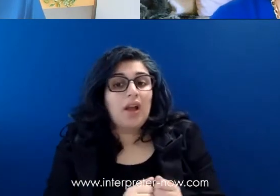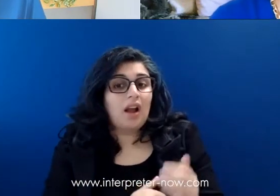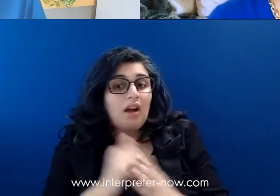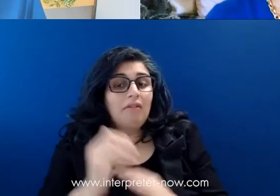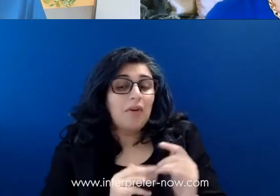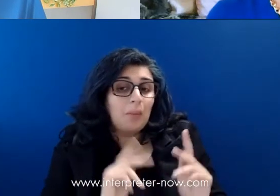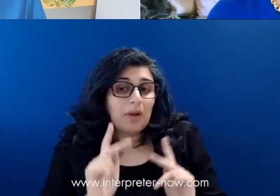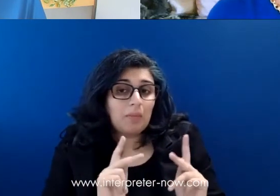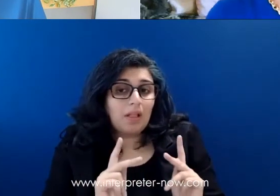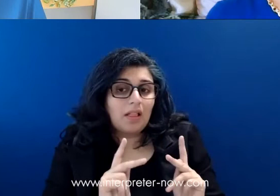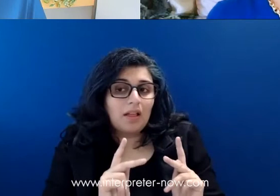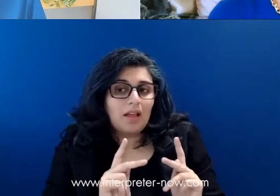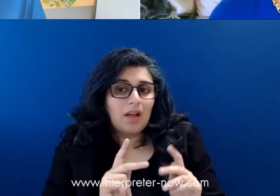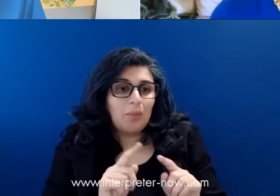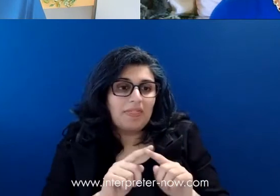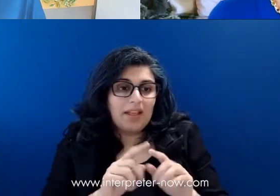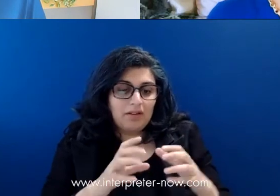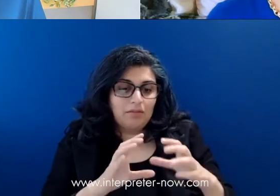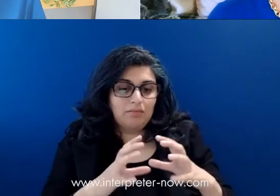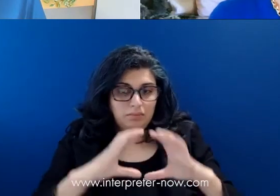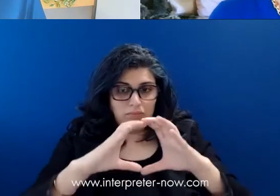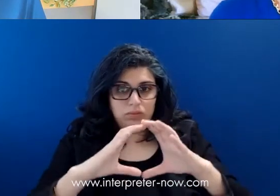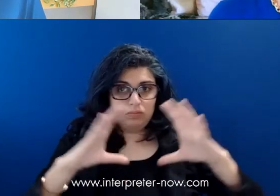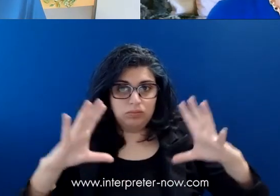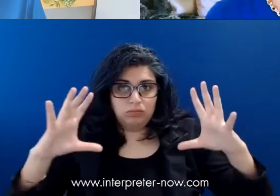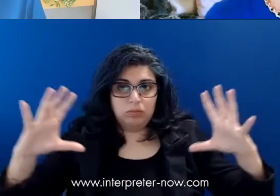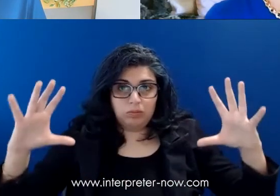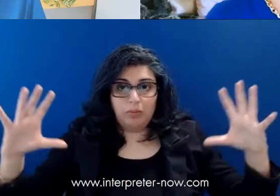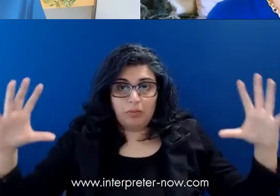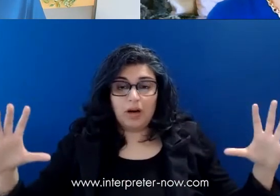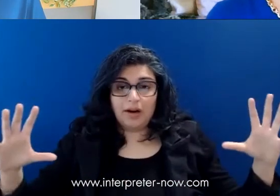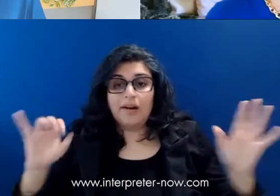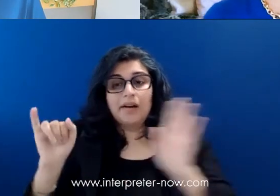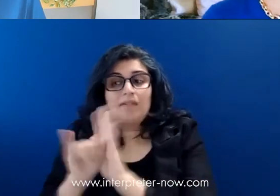But as you move through those outer circles and you identify your own location in relation